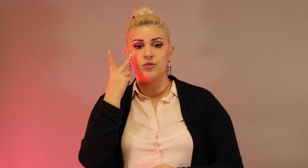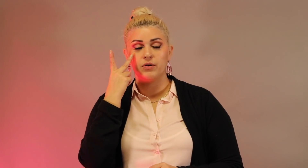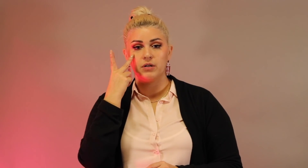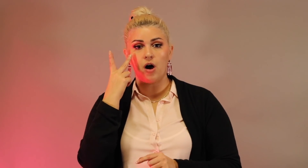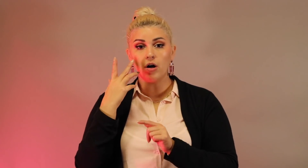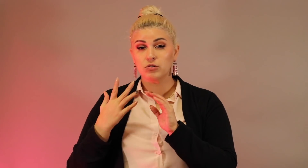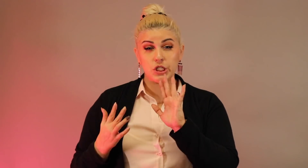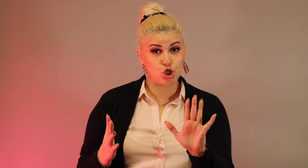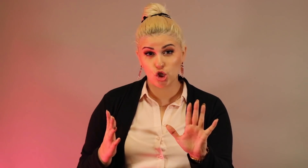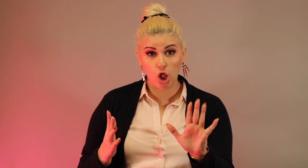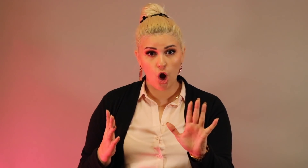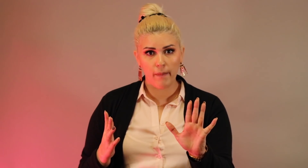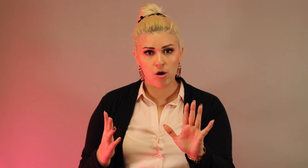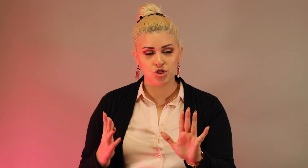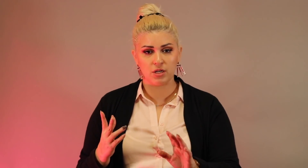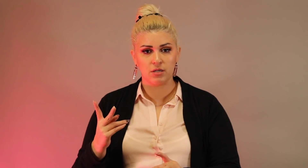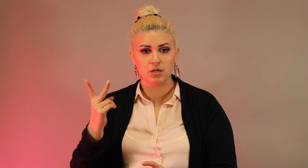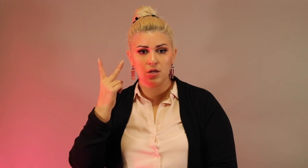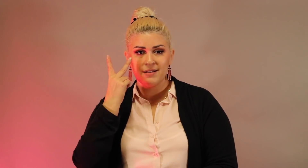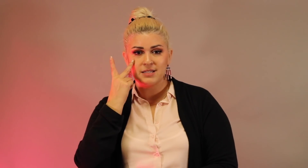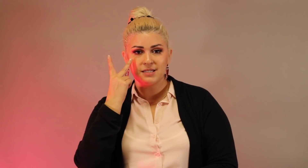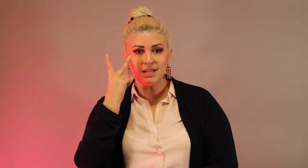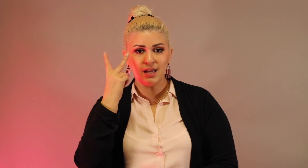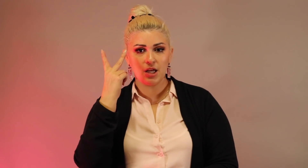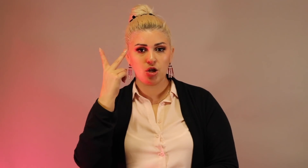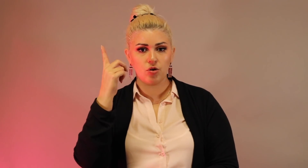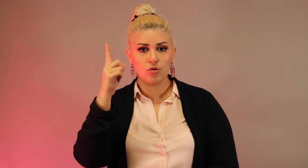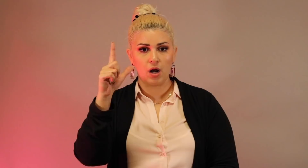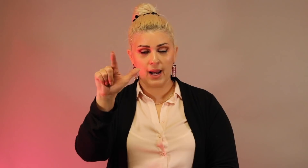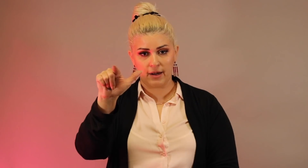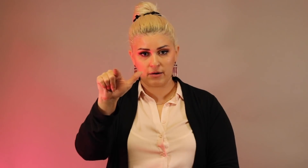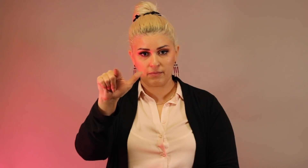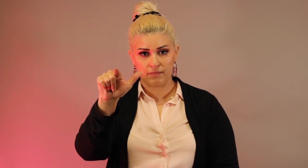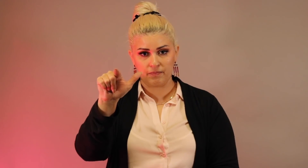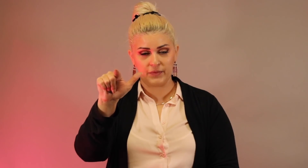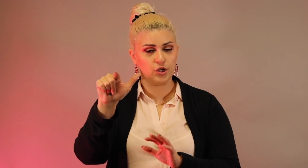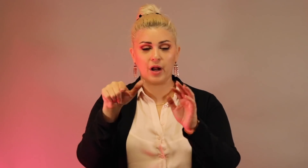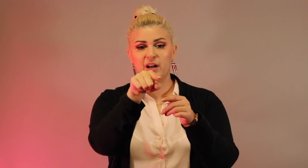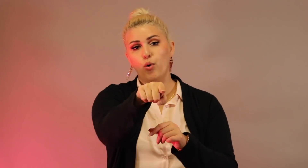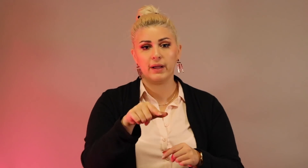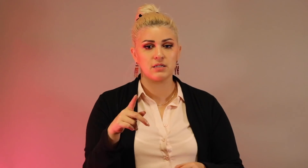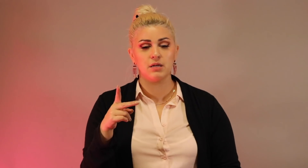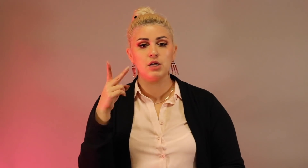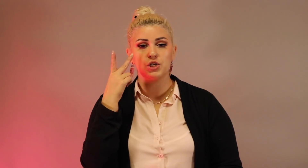So slow motion, see you later. You're not gonna point.